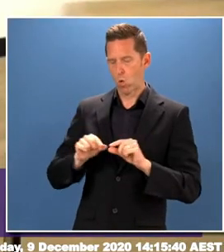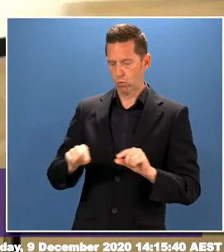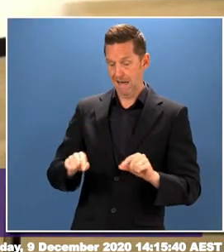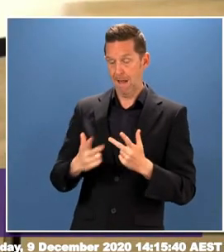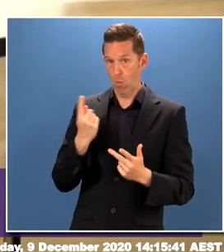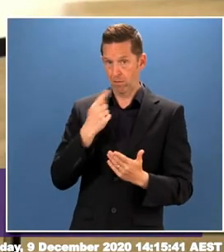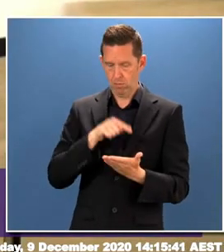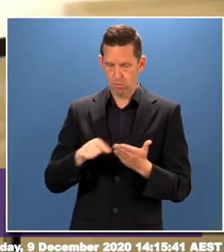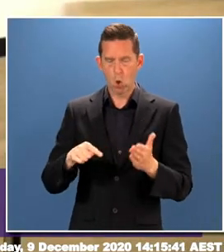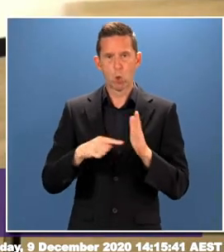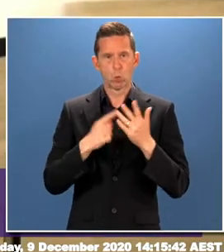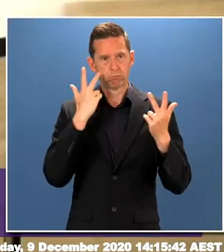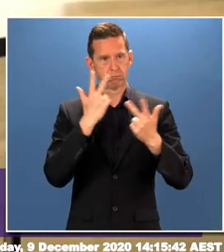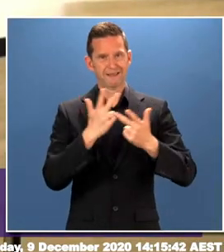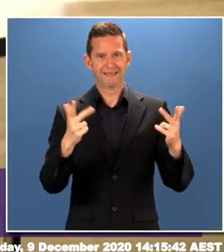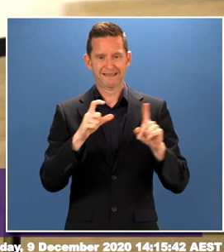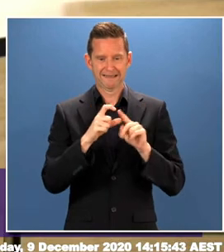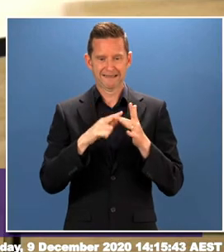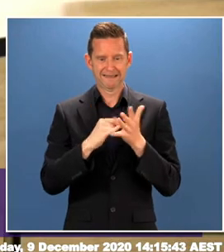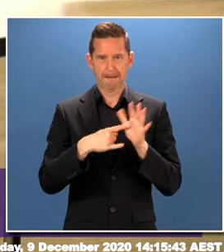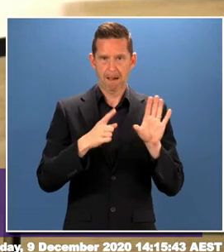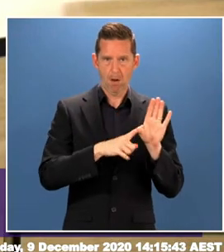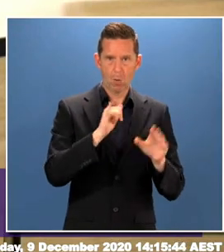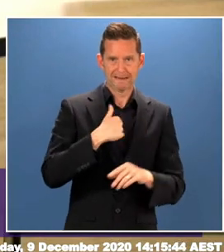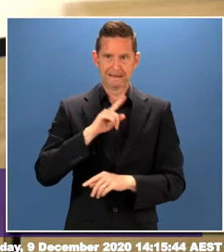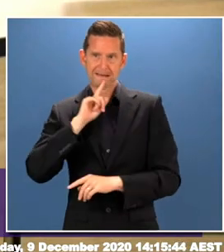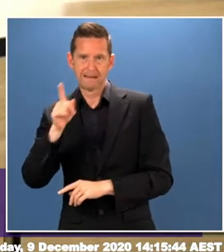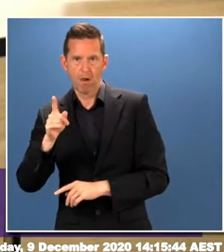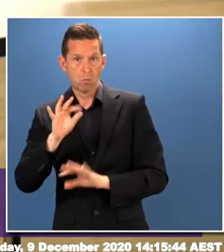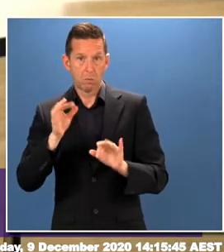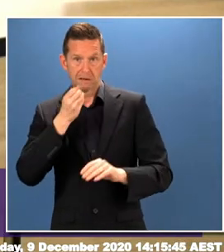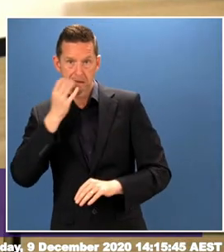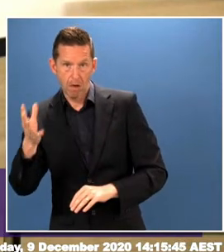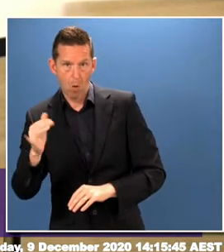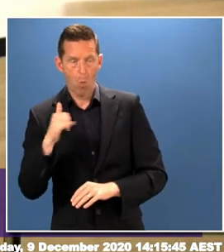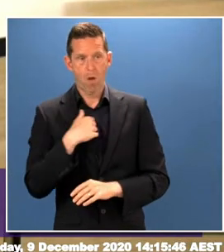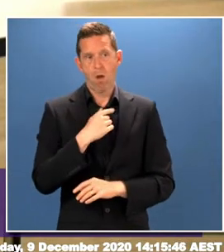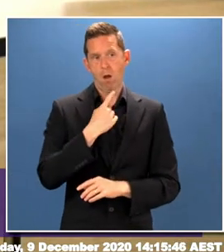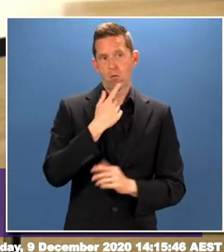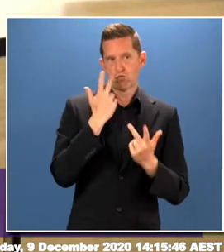"To display or not to display, to tell or not to tell, to let on or not let on,